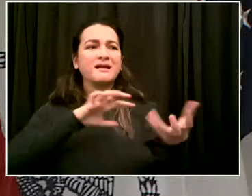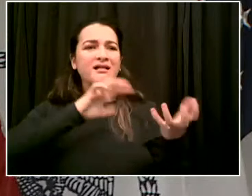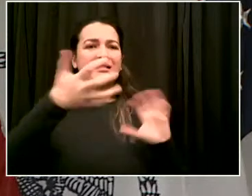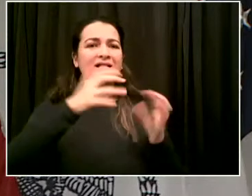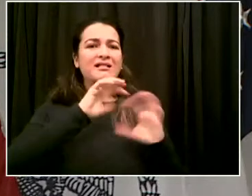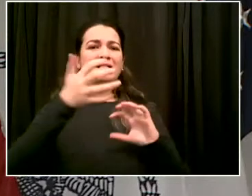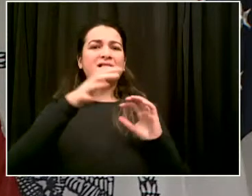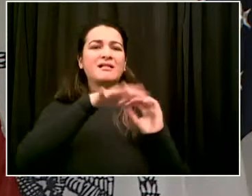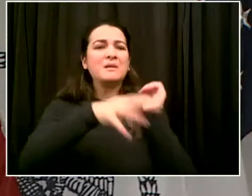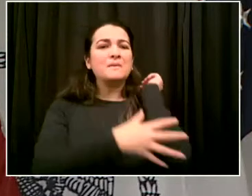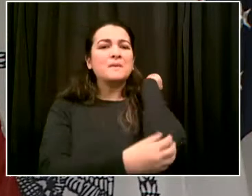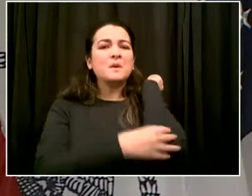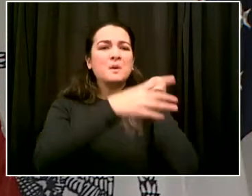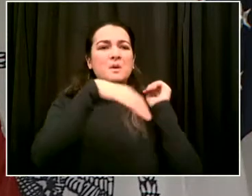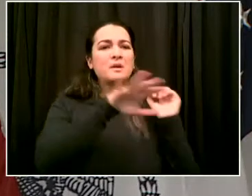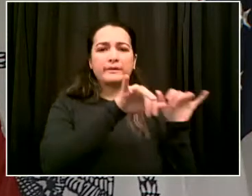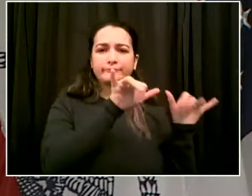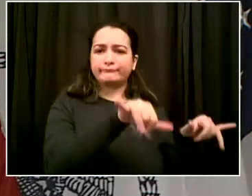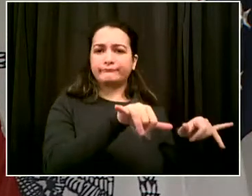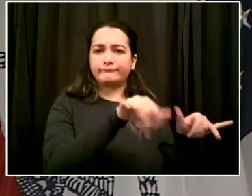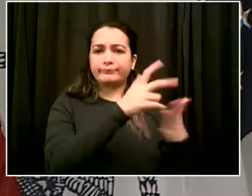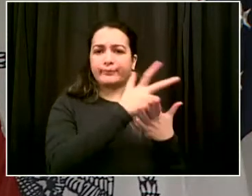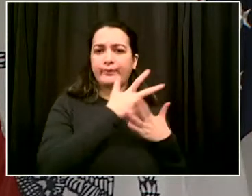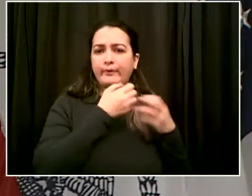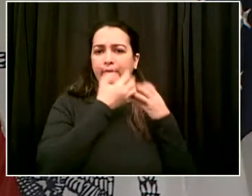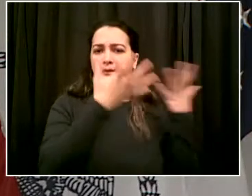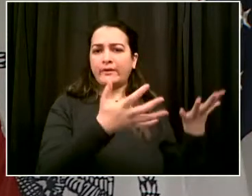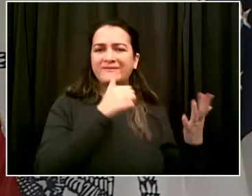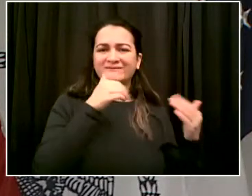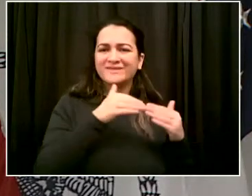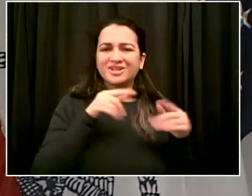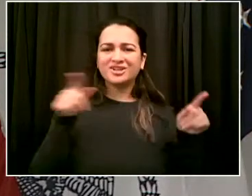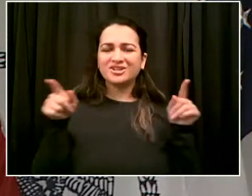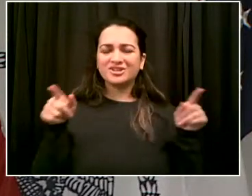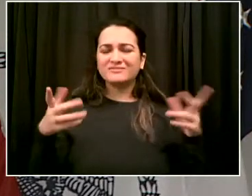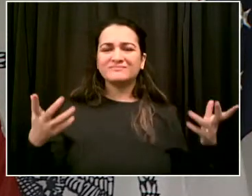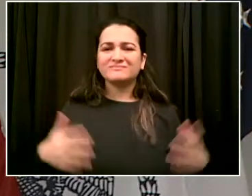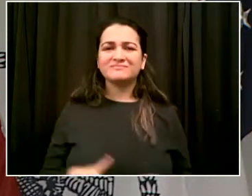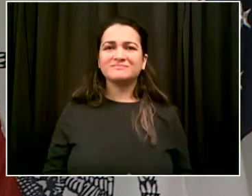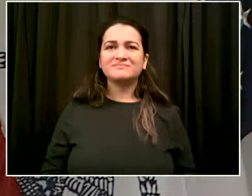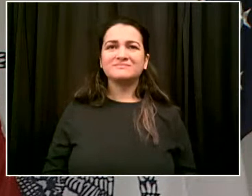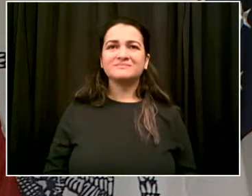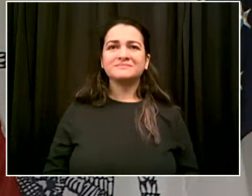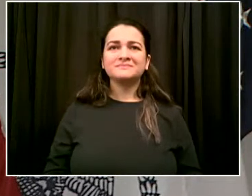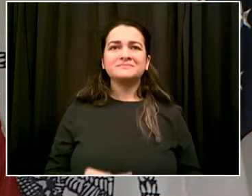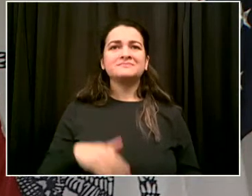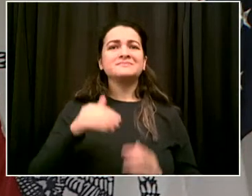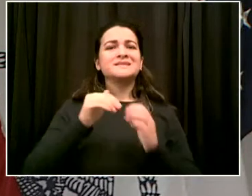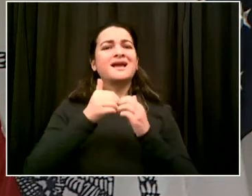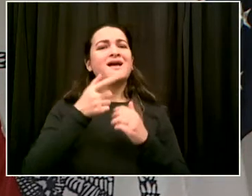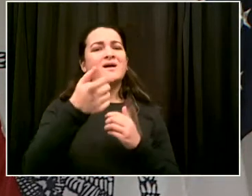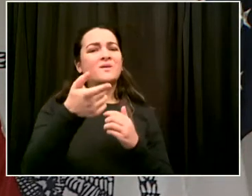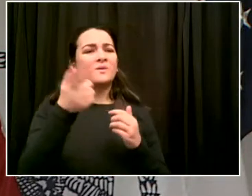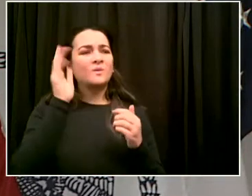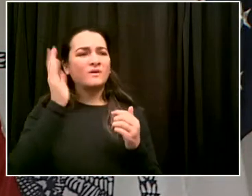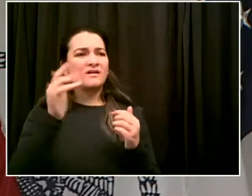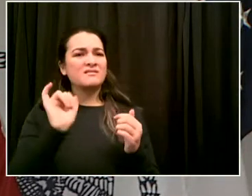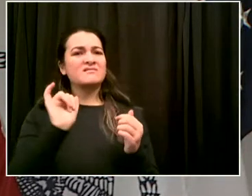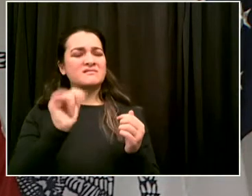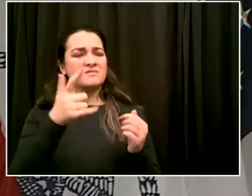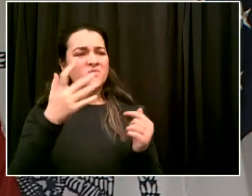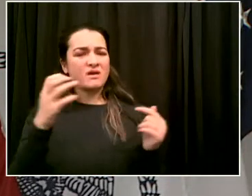RESIDENTS OF THTHE